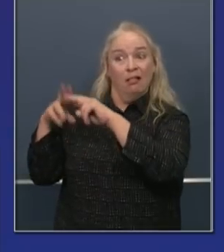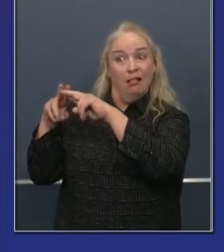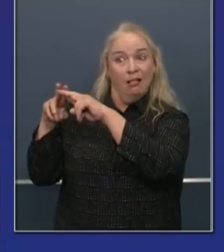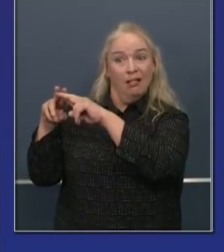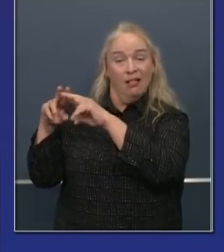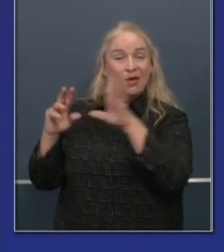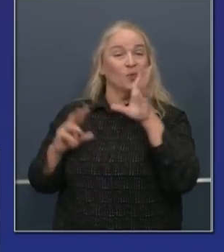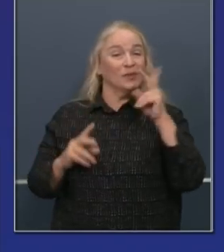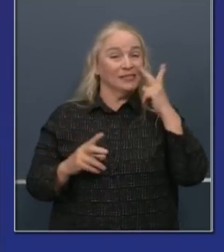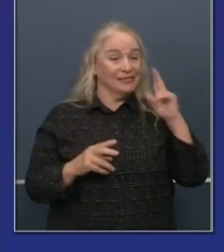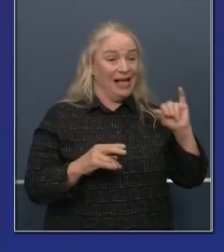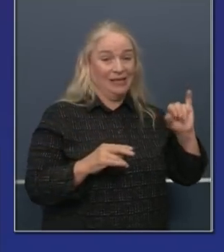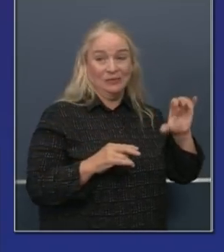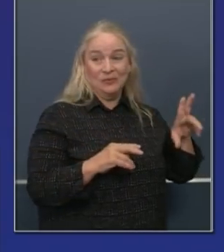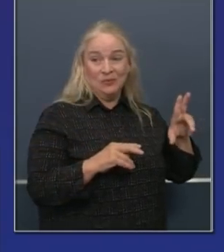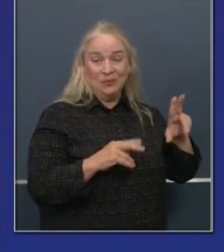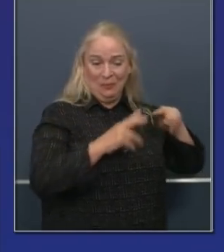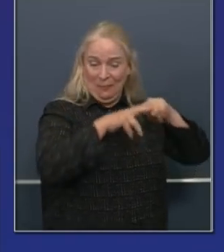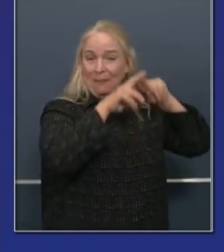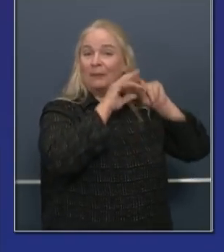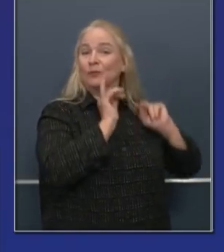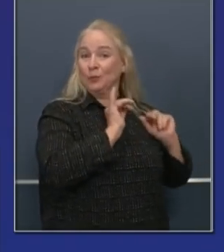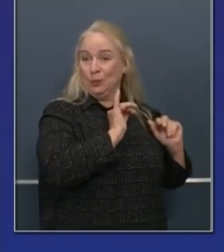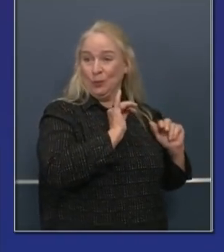8% CHARTING UP TO ABOUT 8.7% IN